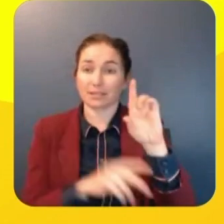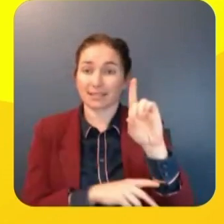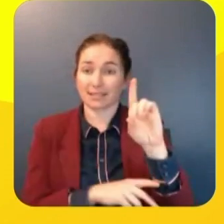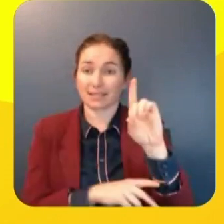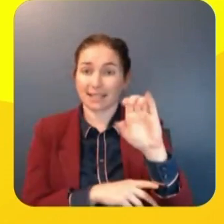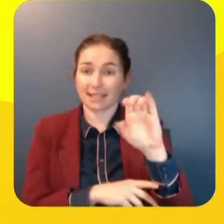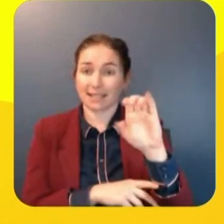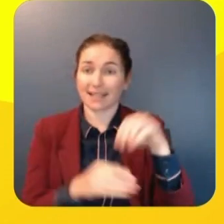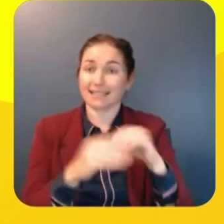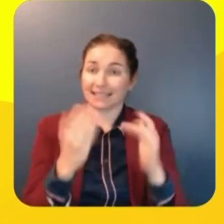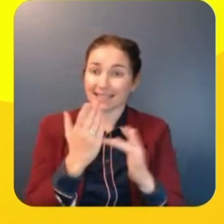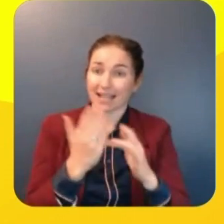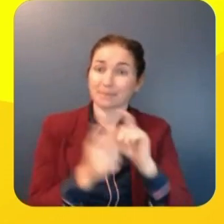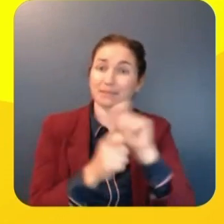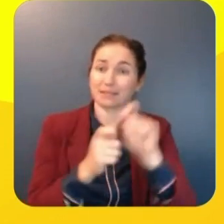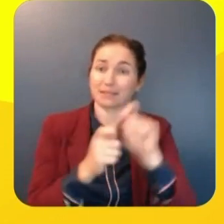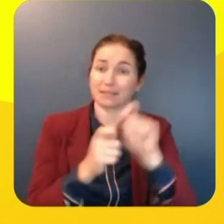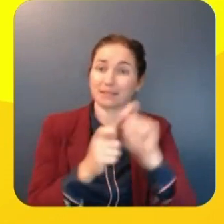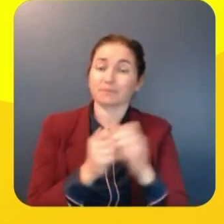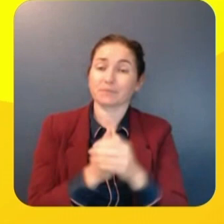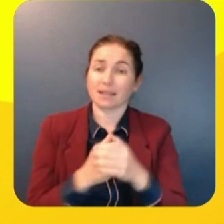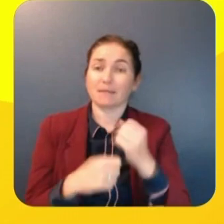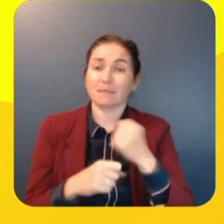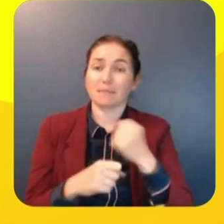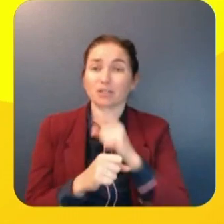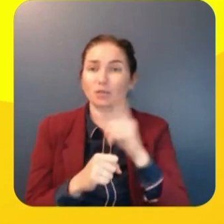presents to be a paradigm for the industry and beyond.